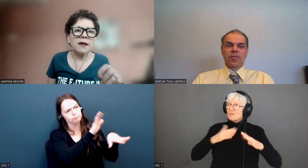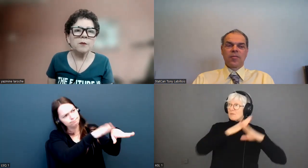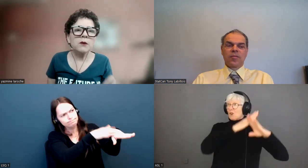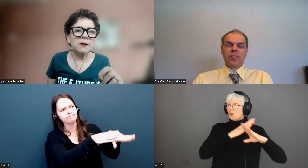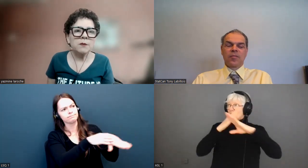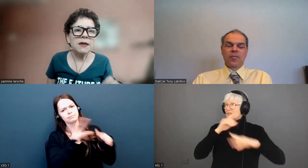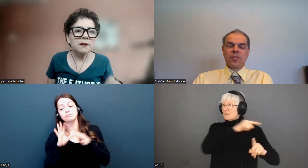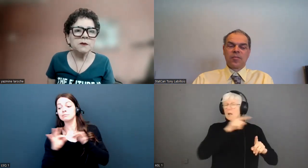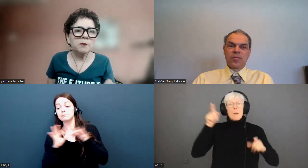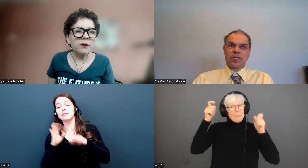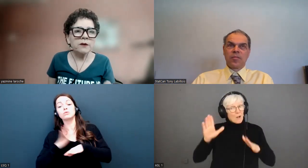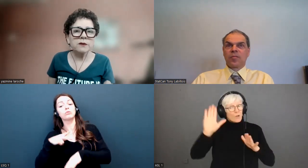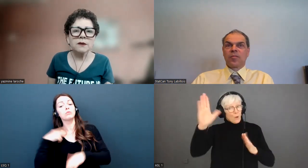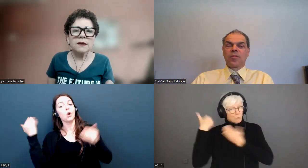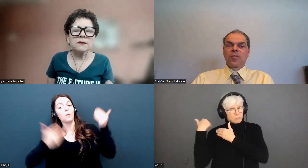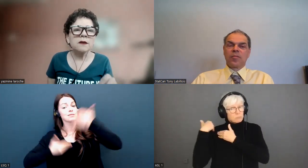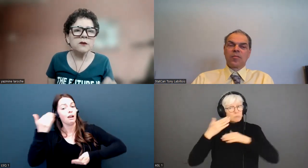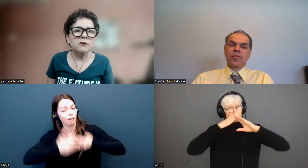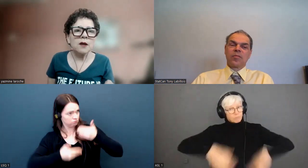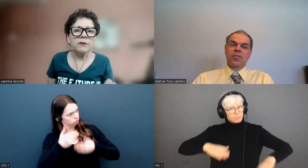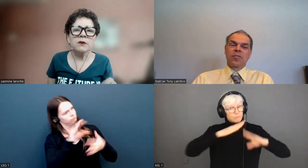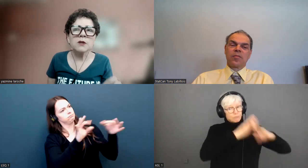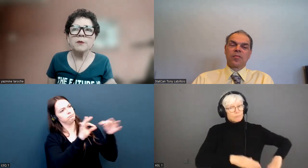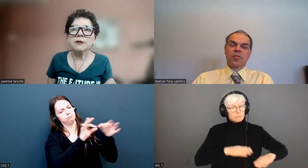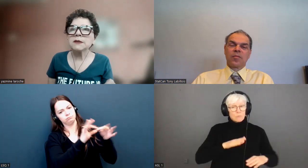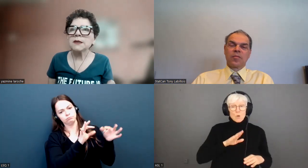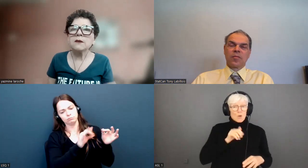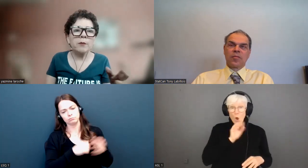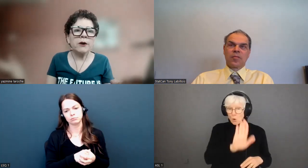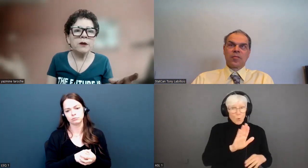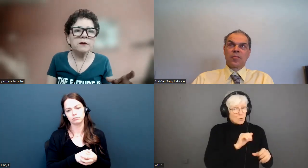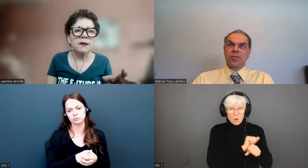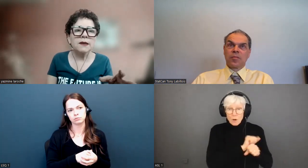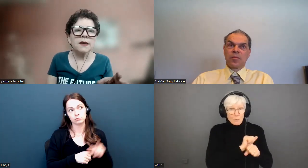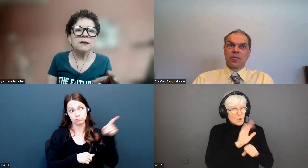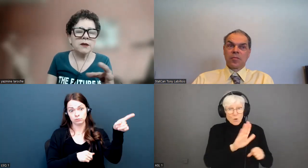help you eliminate those barriers it's not your job your job is to say there are barriers